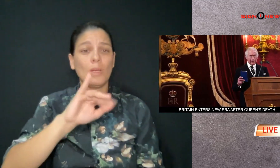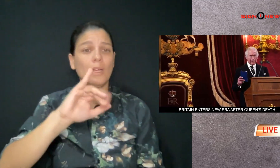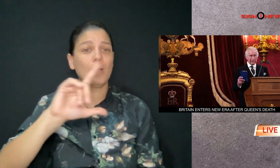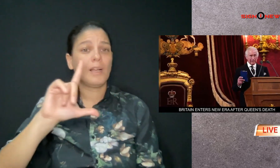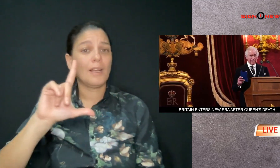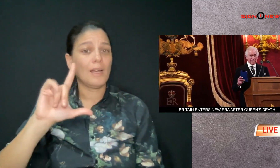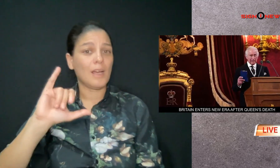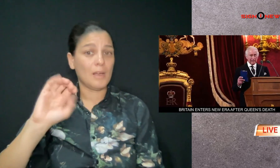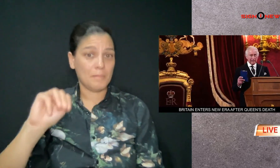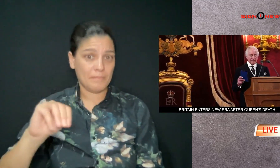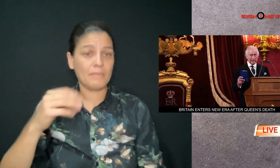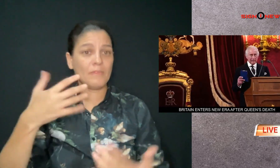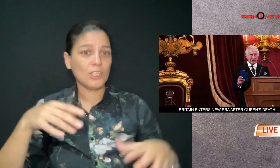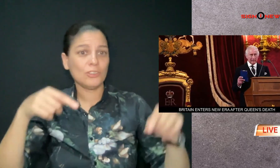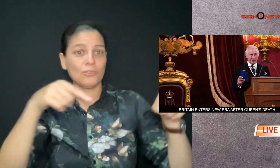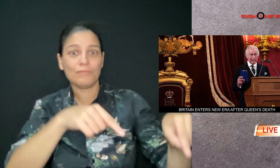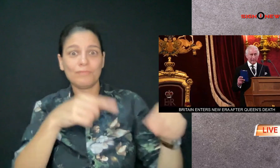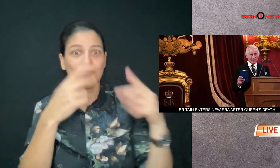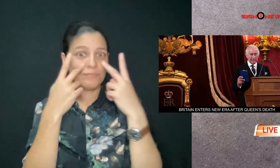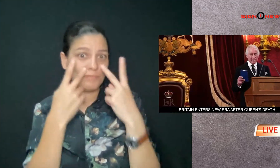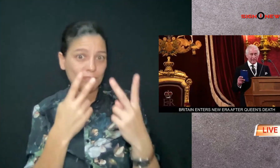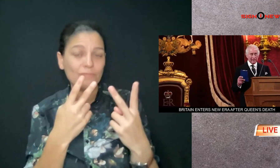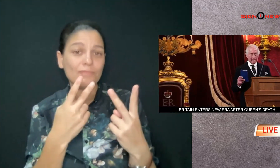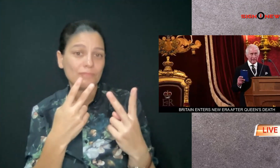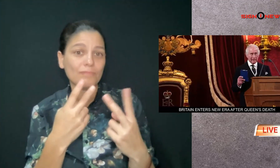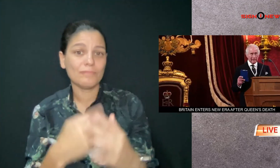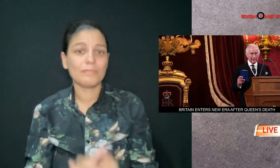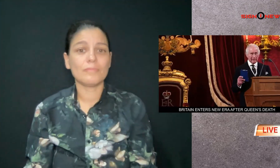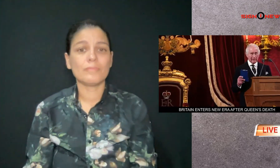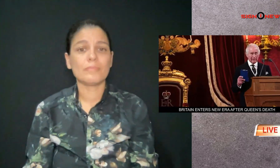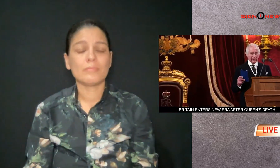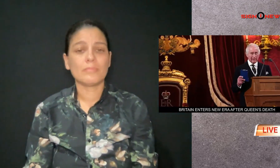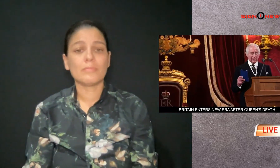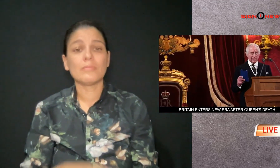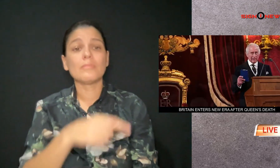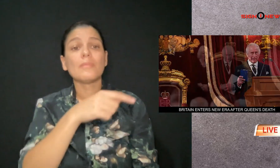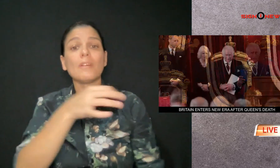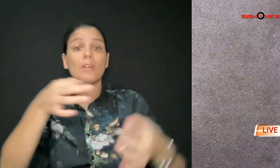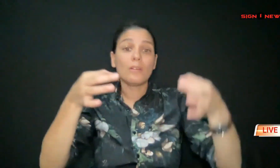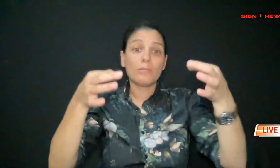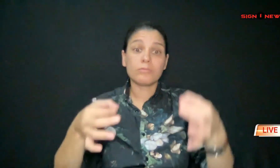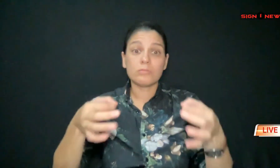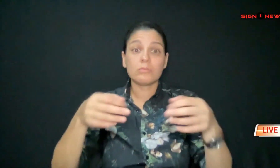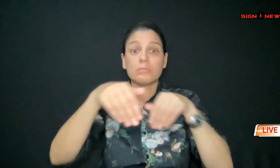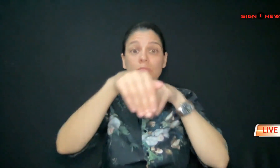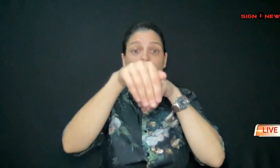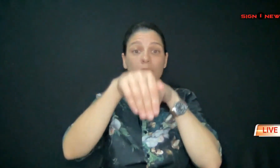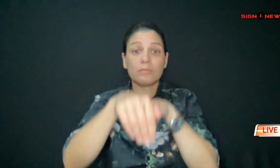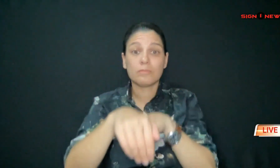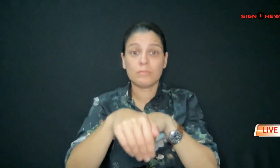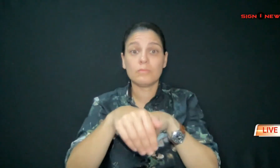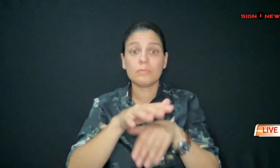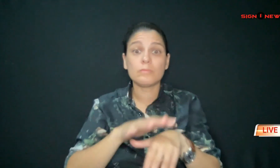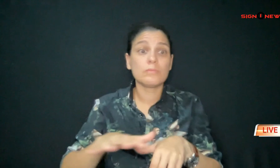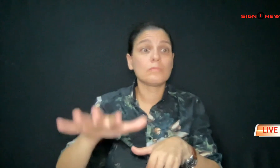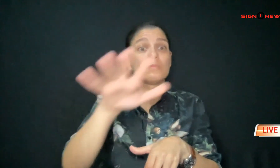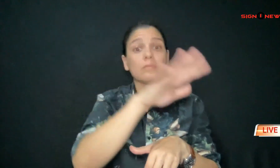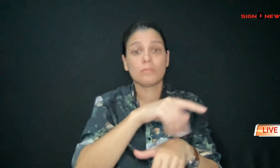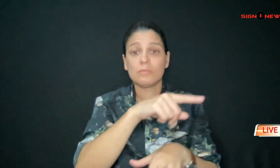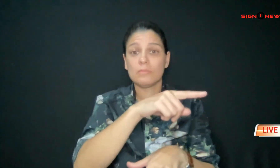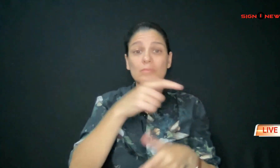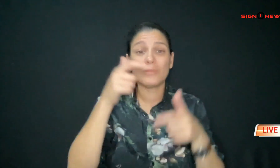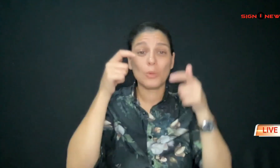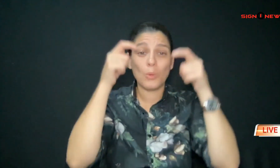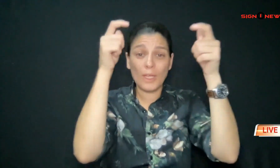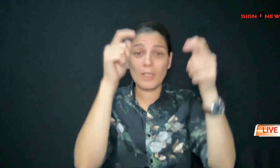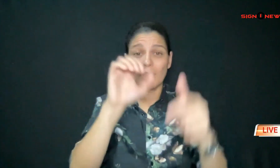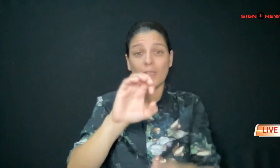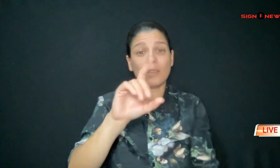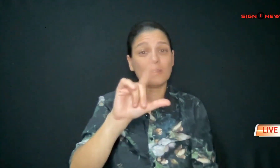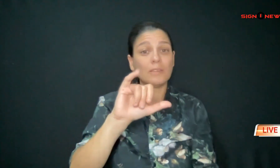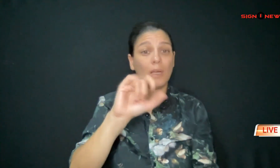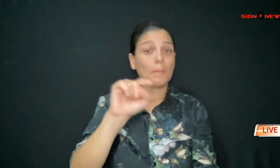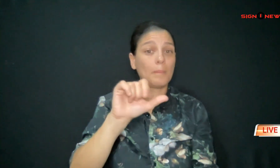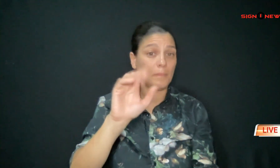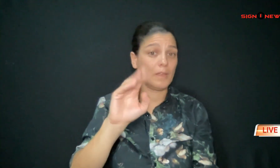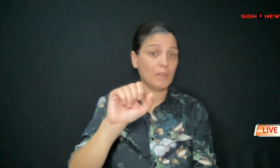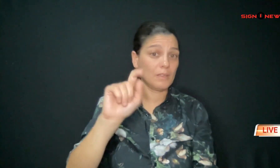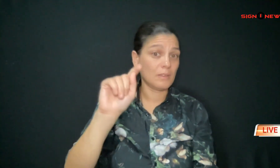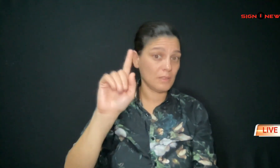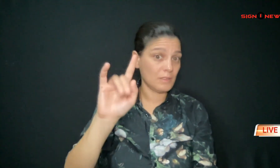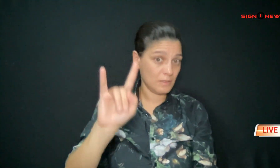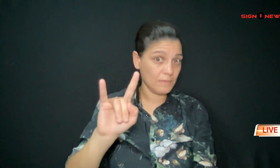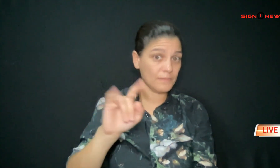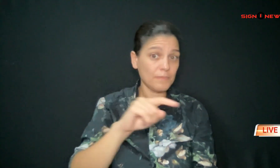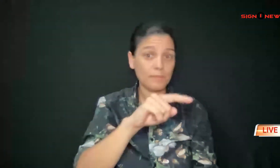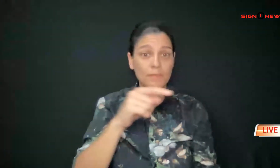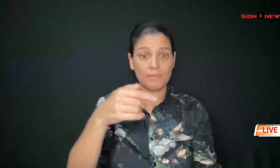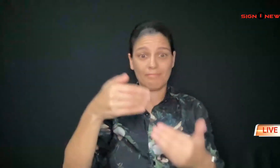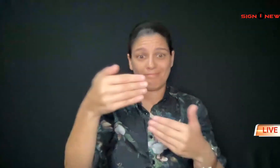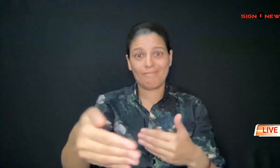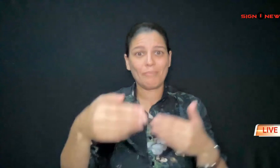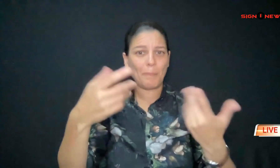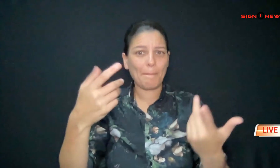there as witnesses the state funeral for Queen Elizabeth will take place on Monday, September